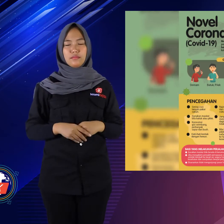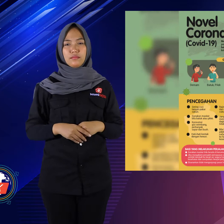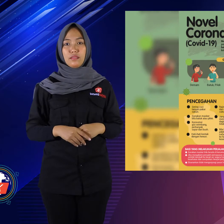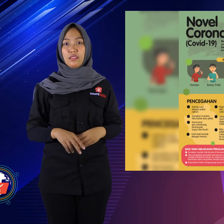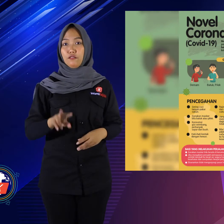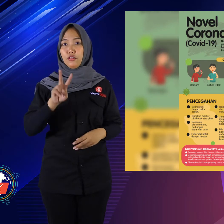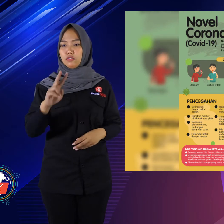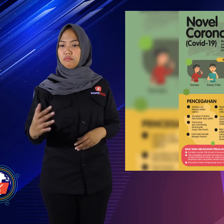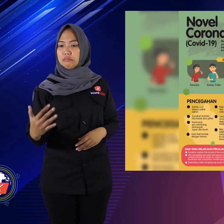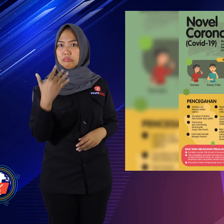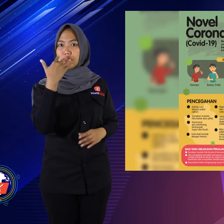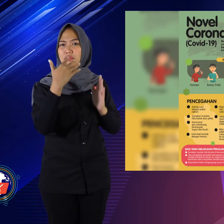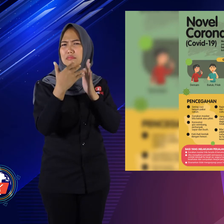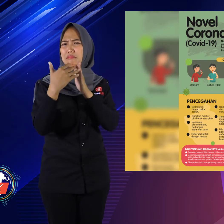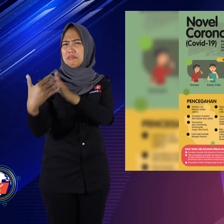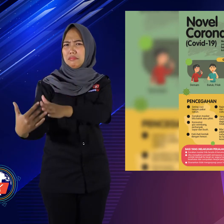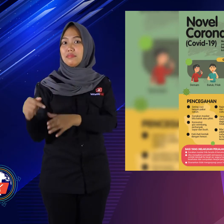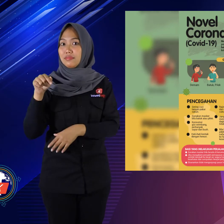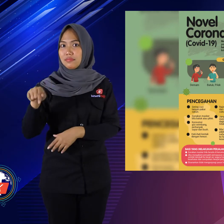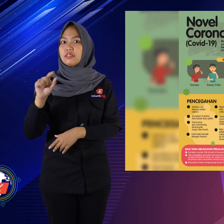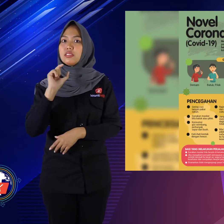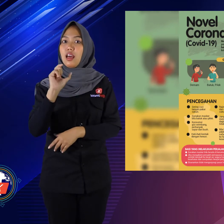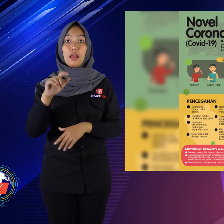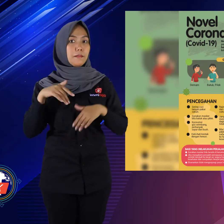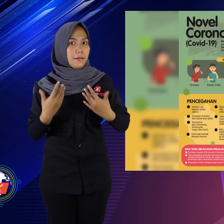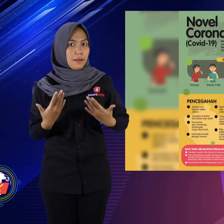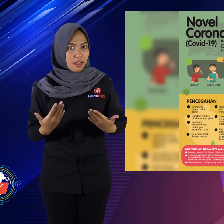Prevention includes